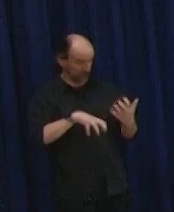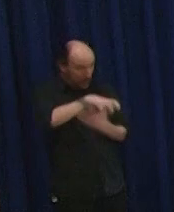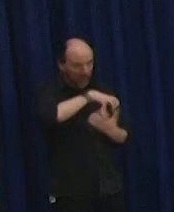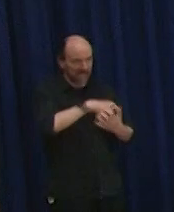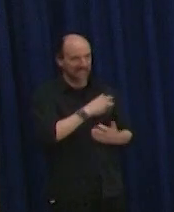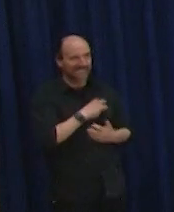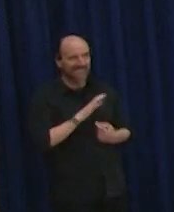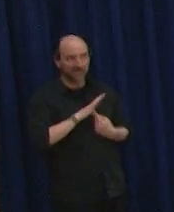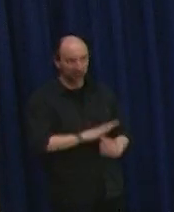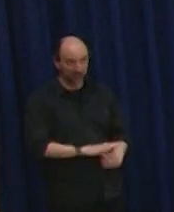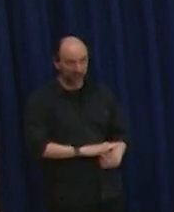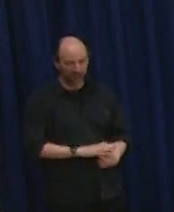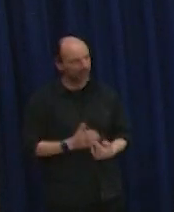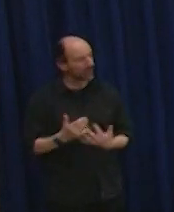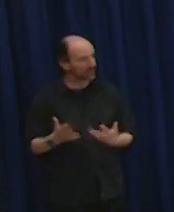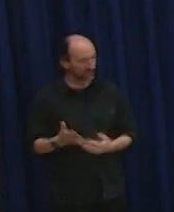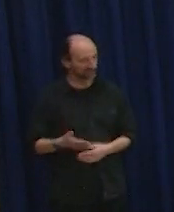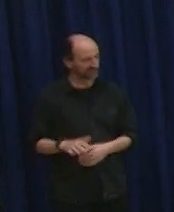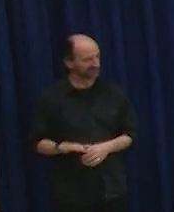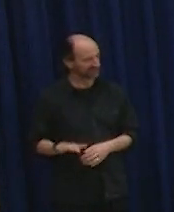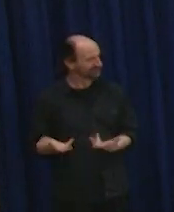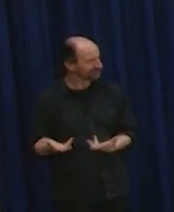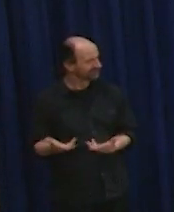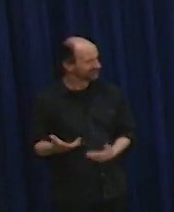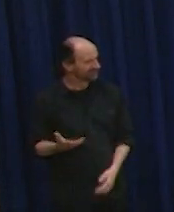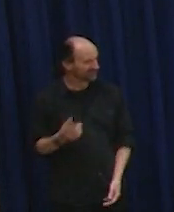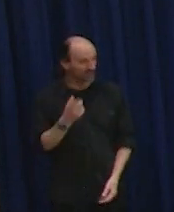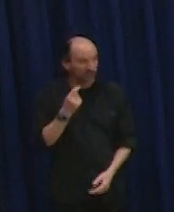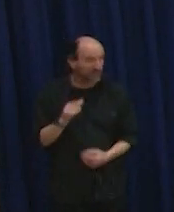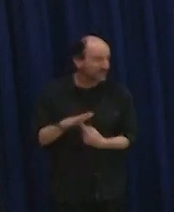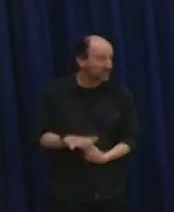of them didn't in fact, they may have been depressed, but they had underlying ADHD at a